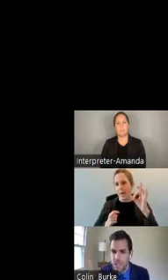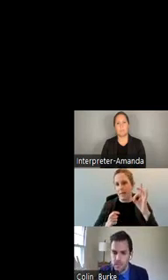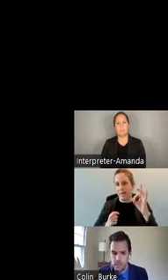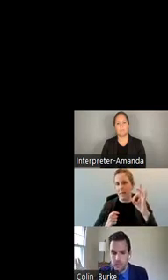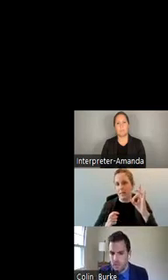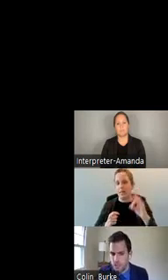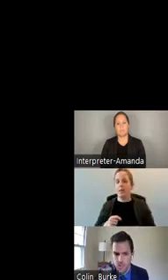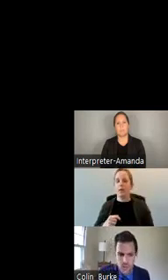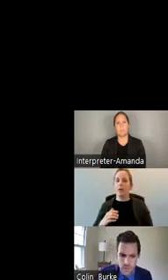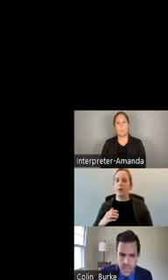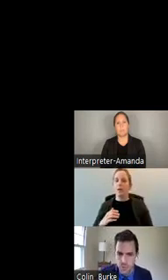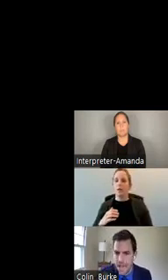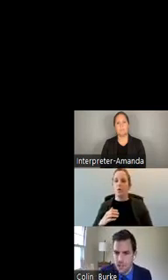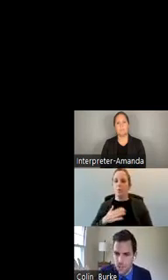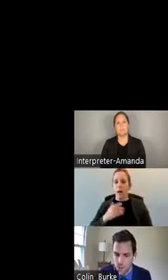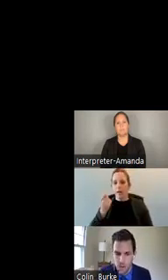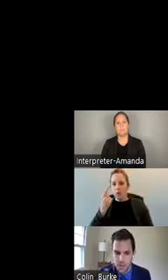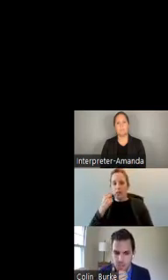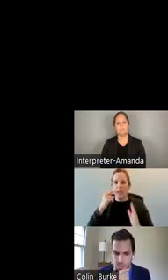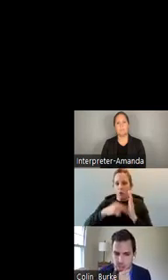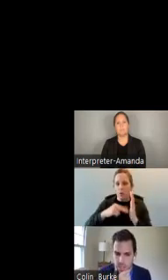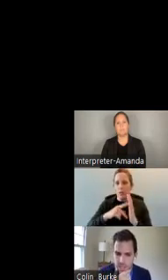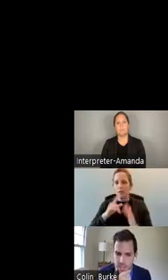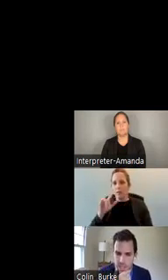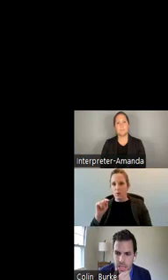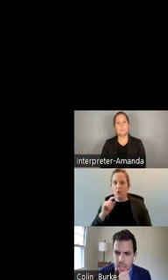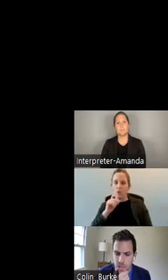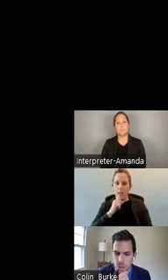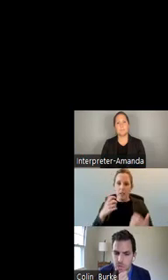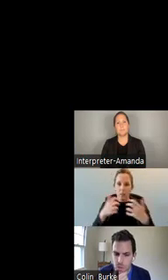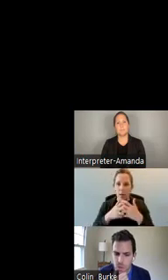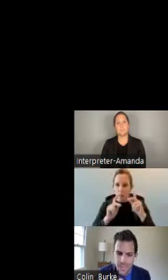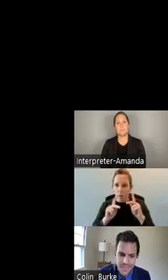reading of of literature and sort of age match larger population studies the number of Youth